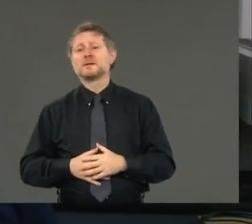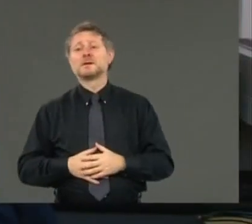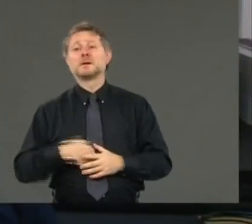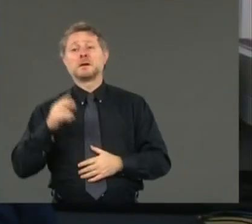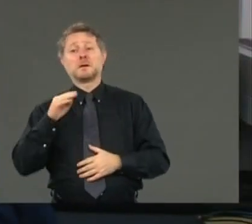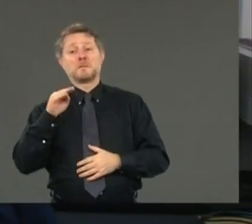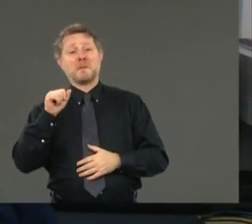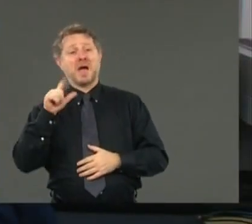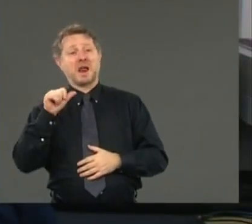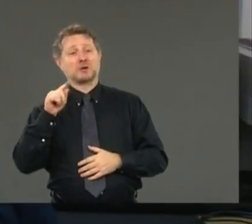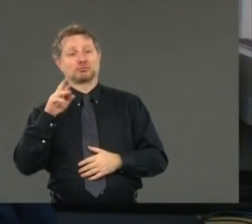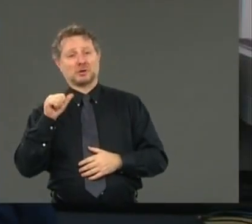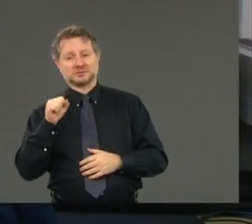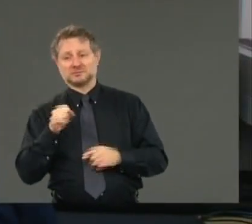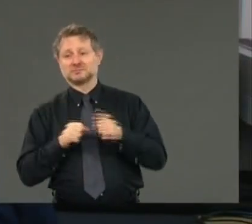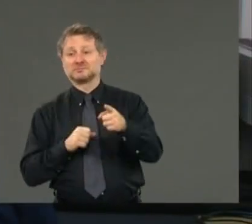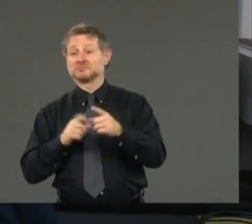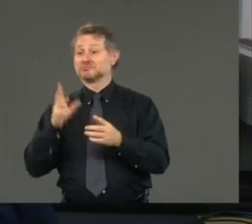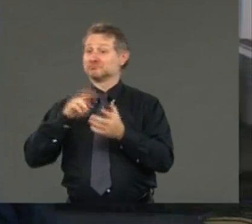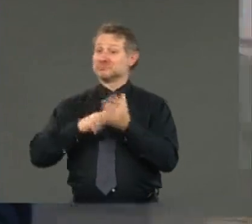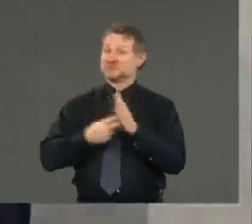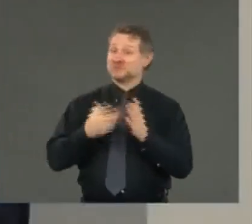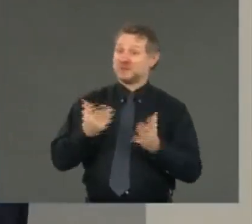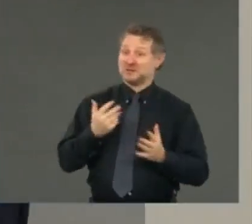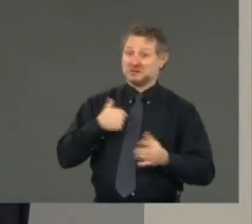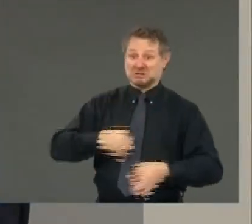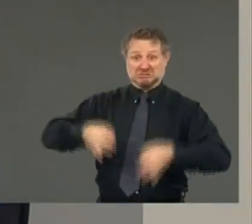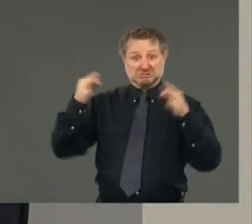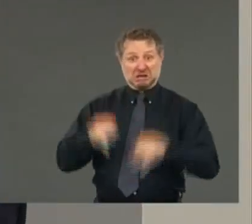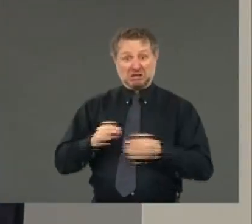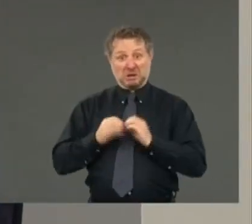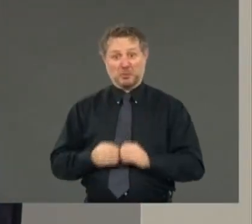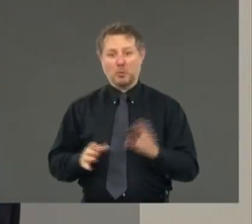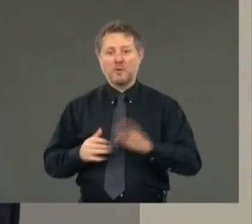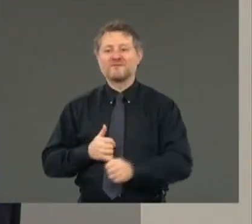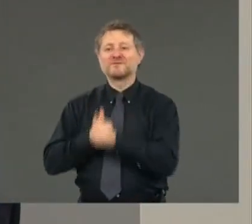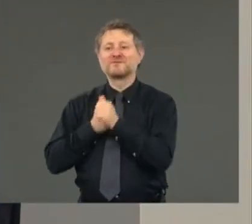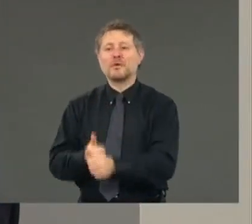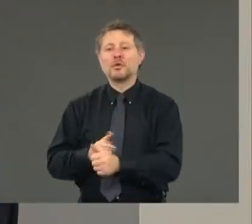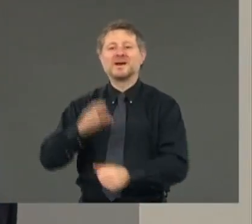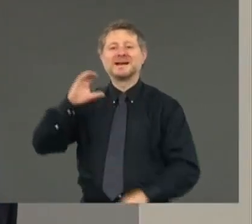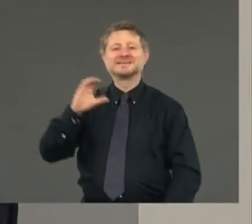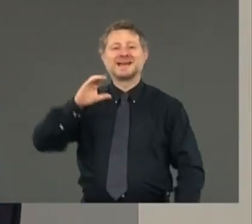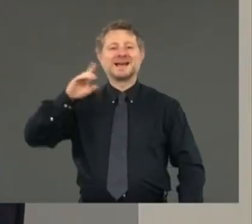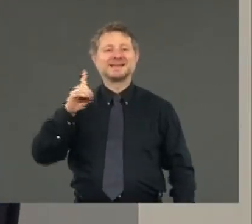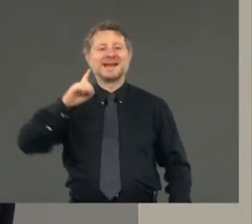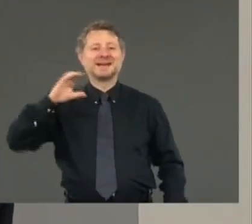CONTRADICT ONE ANOTHER THEY FALL IN LIFE WITH ONE ANOTHER.